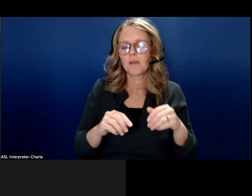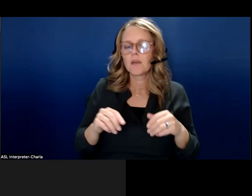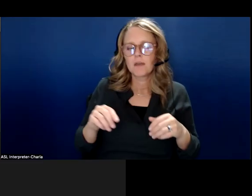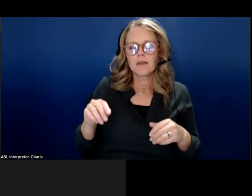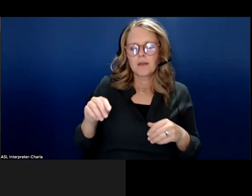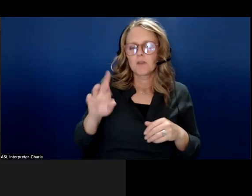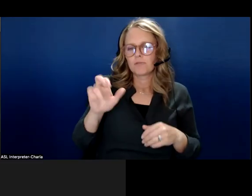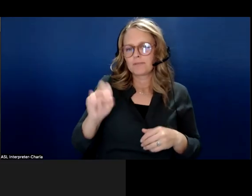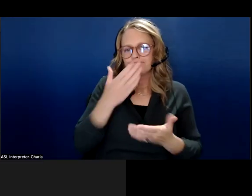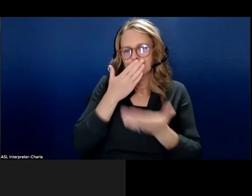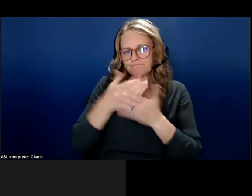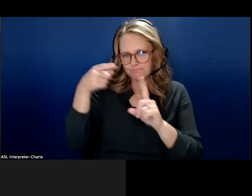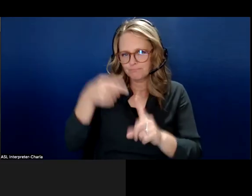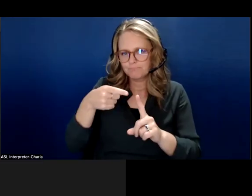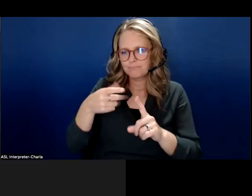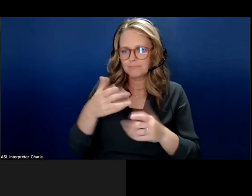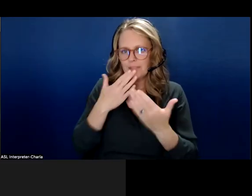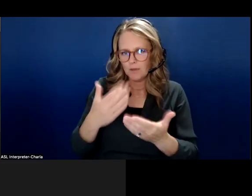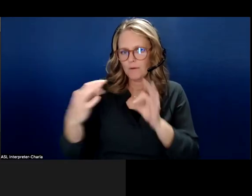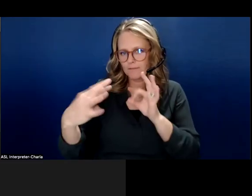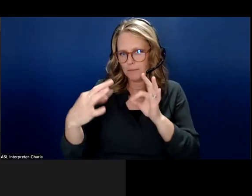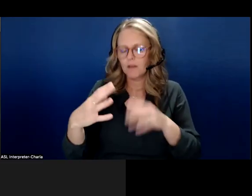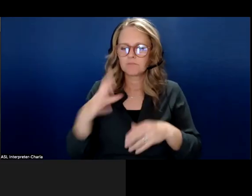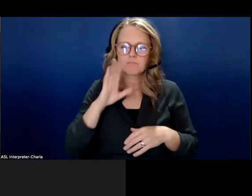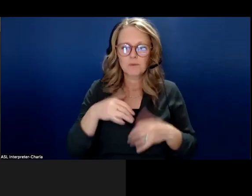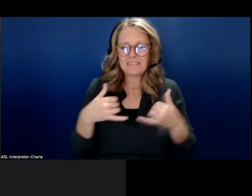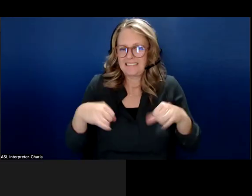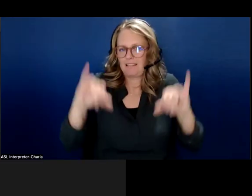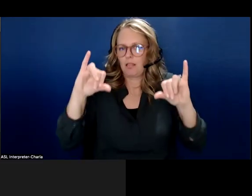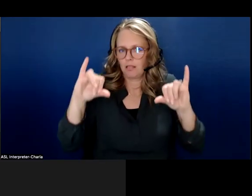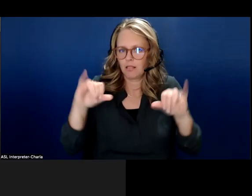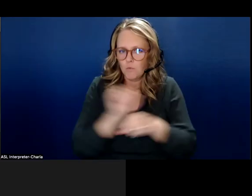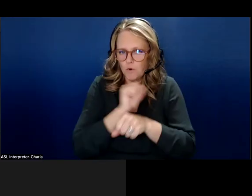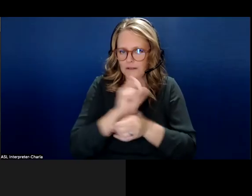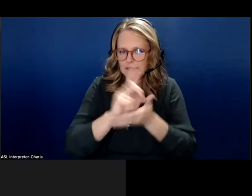So certainly, we can look at relocating some of those components. Thanks.